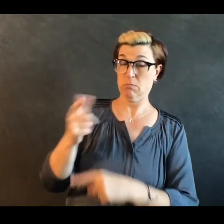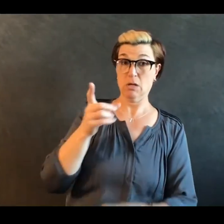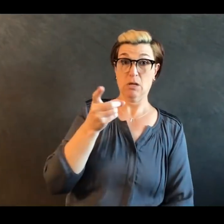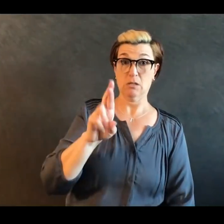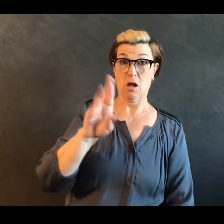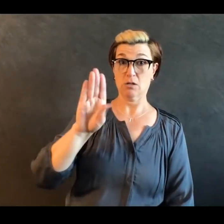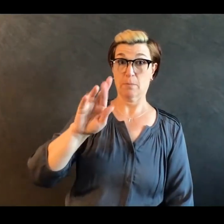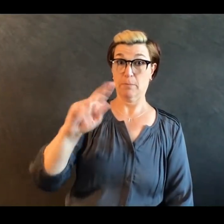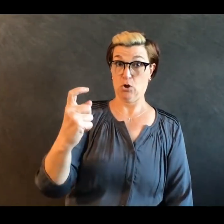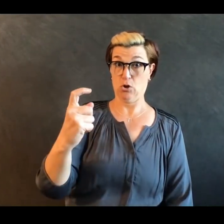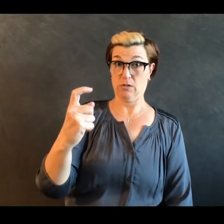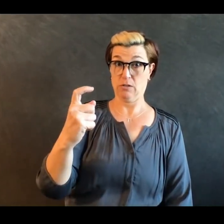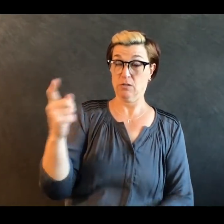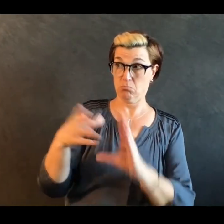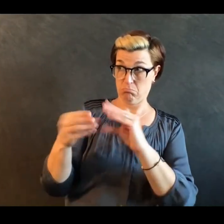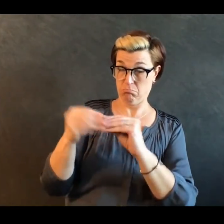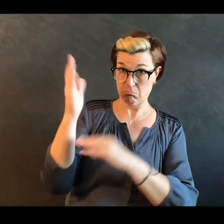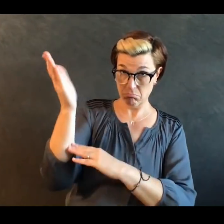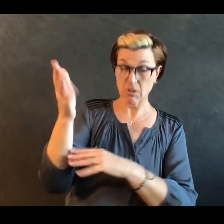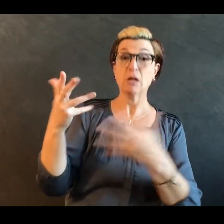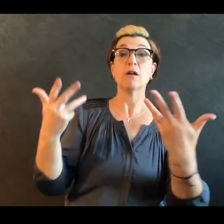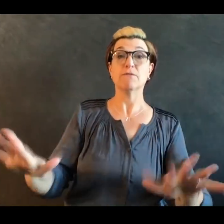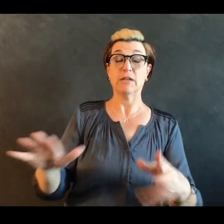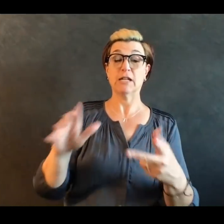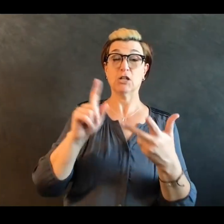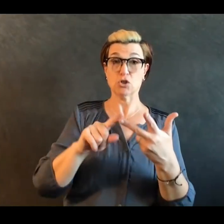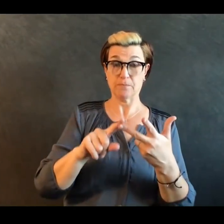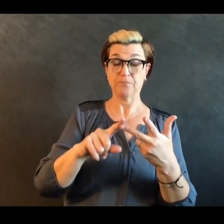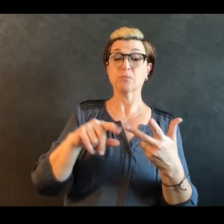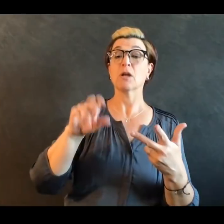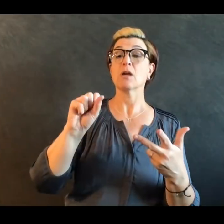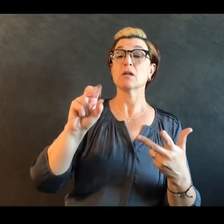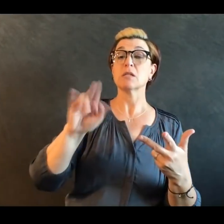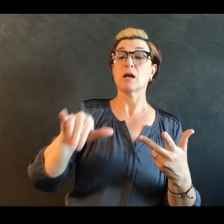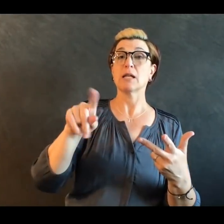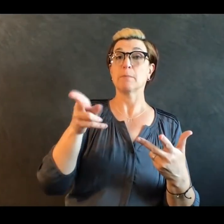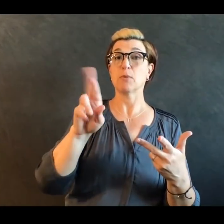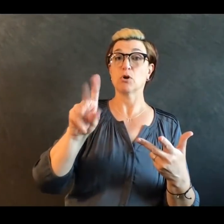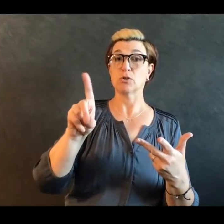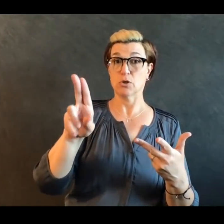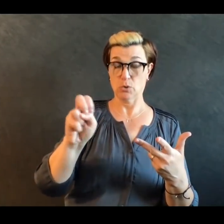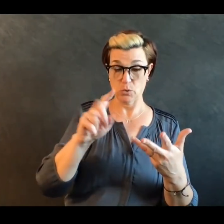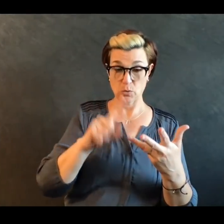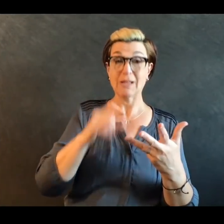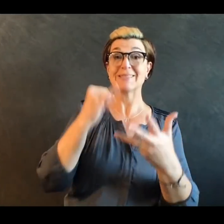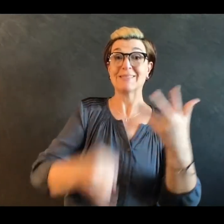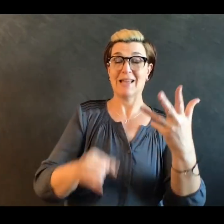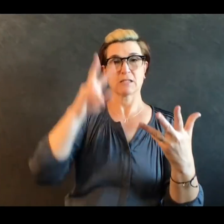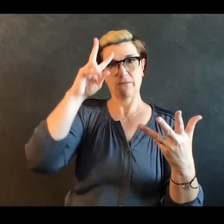secretary sonny perdue and then vice president pence thank you very much thank you